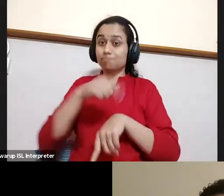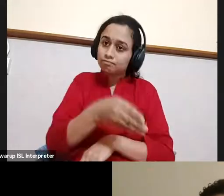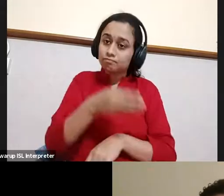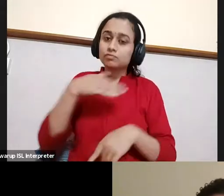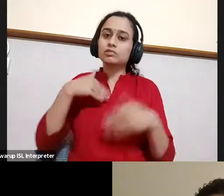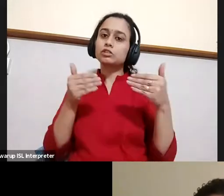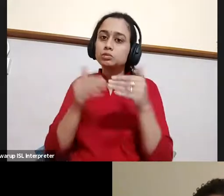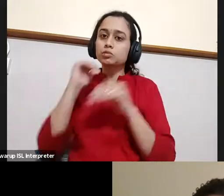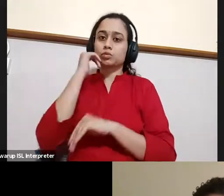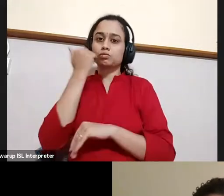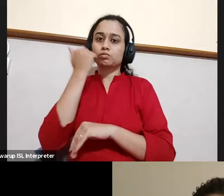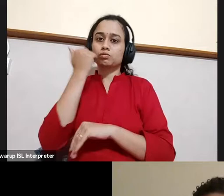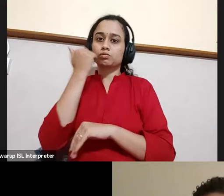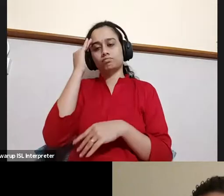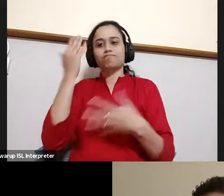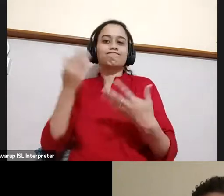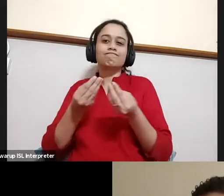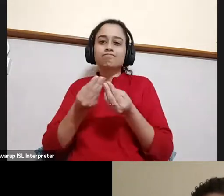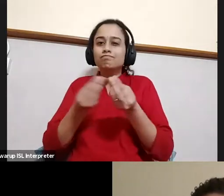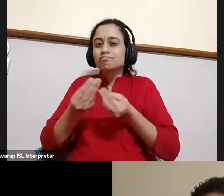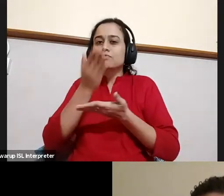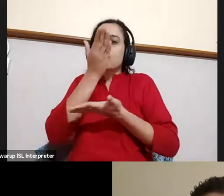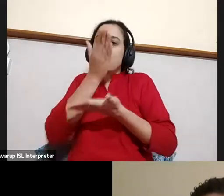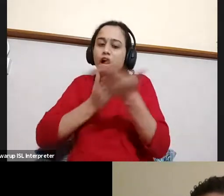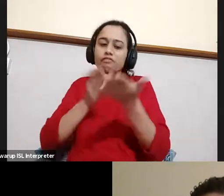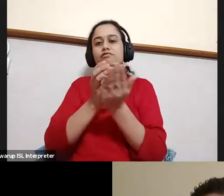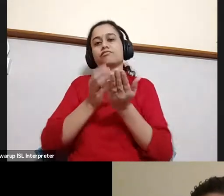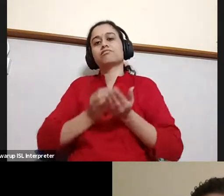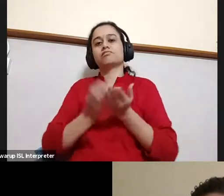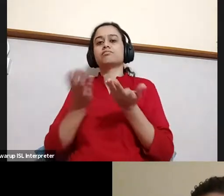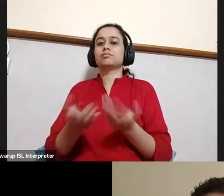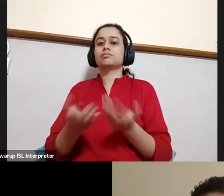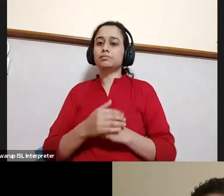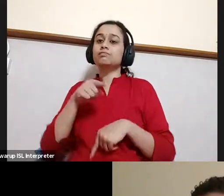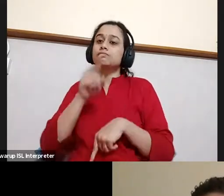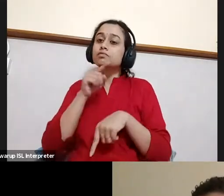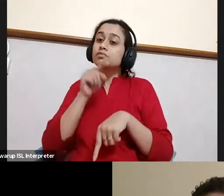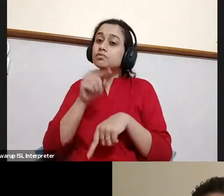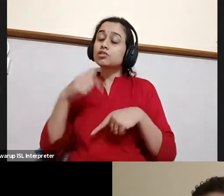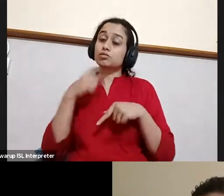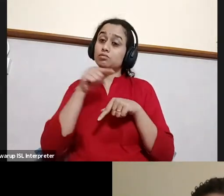knew we were only dealing with part of the archive and that too because he would typically only take